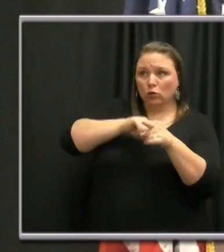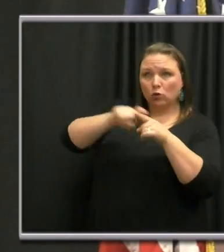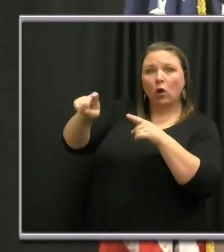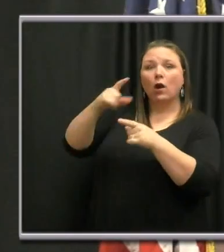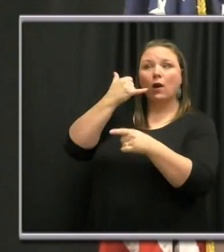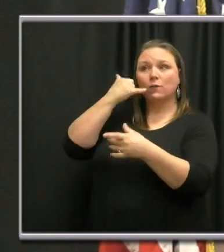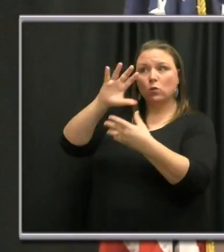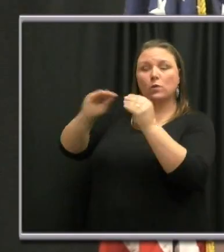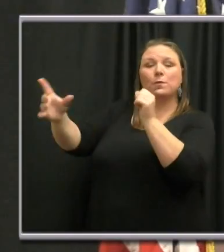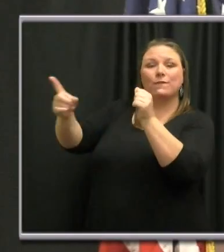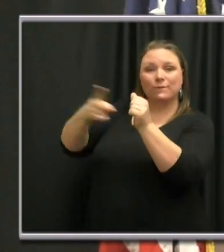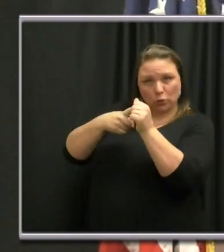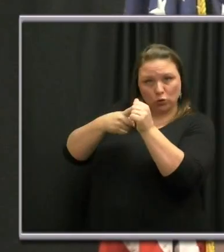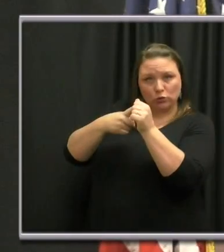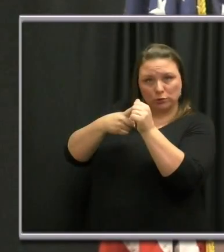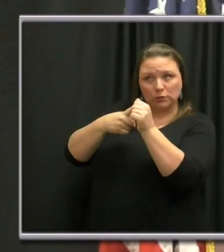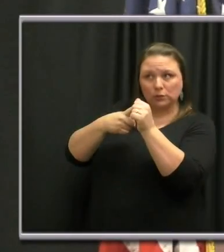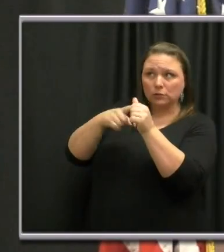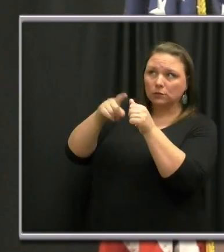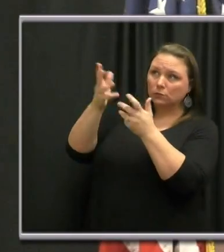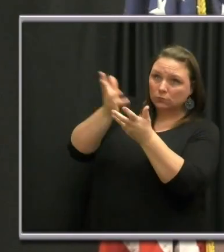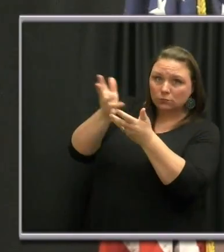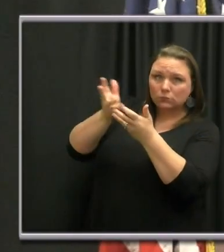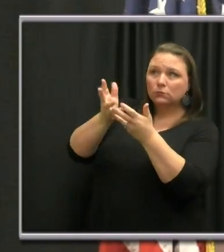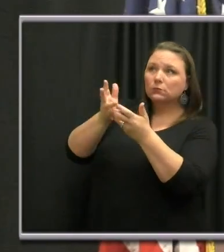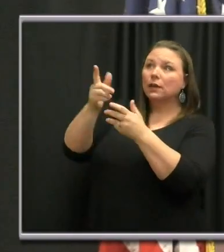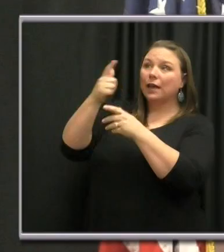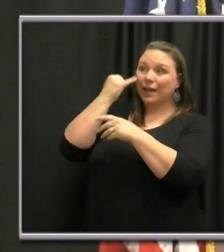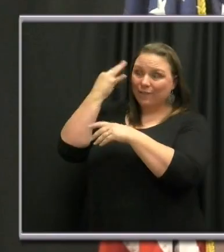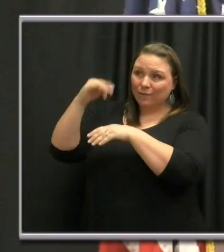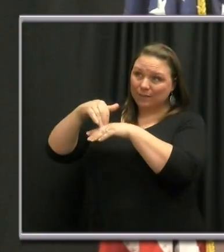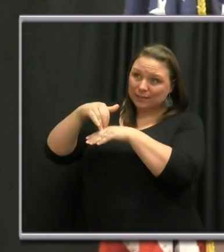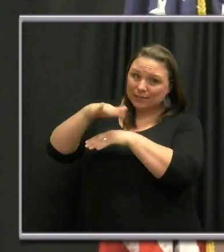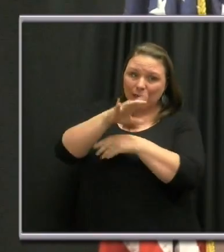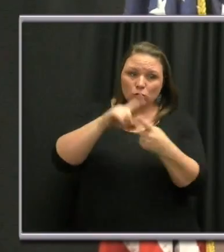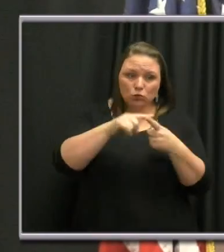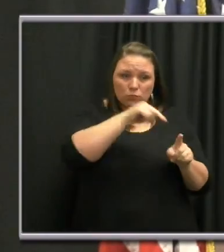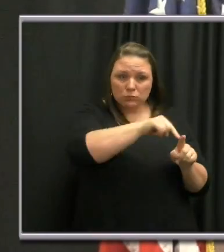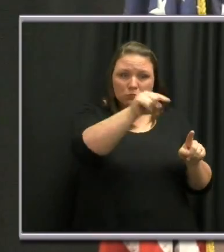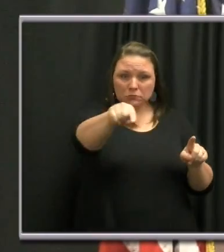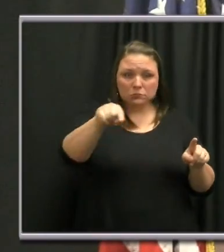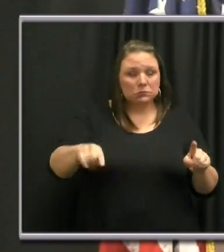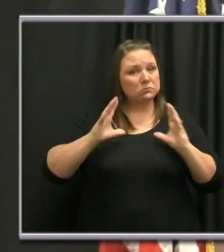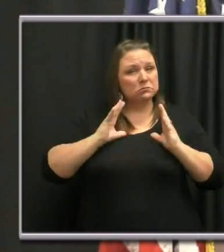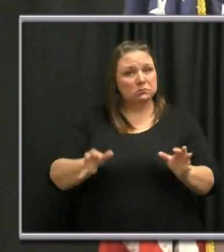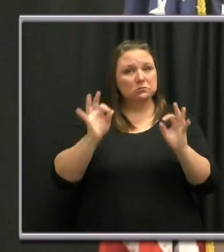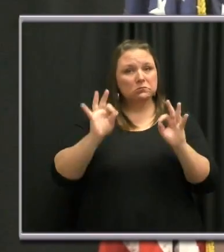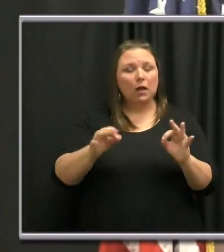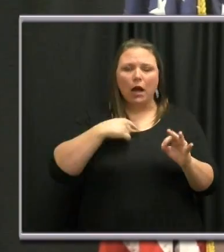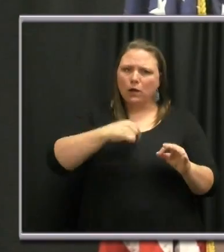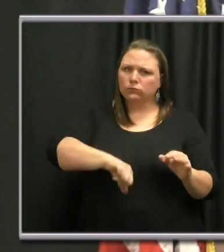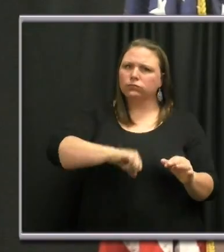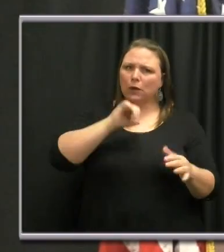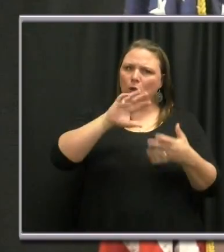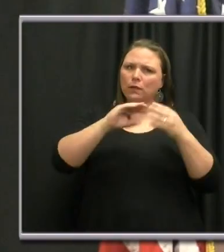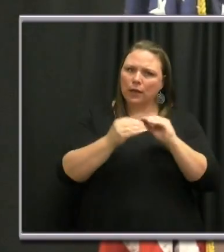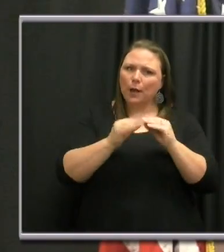AND I ENCOURAGE ANYONE THAT HAS ANY CONCERNS TO CALL OUR HOTLINE FIRST. AND IF IT DIRECTED COME TO OUR ASSESSMENT